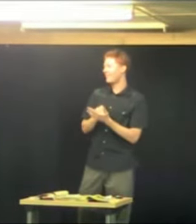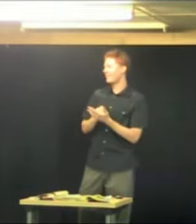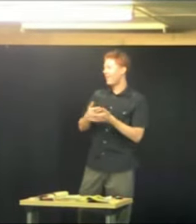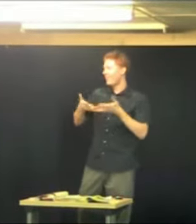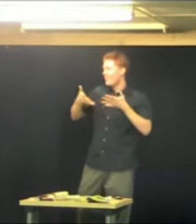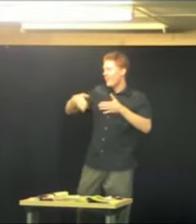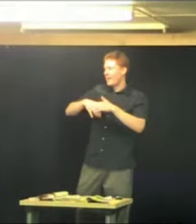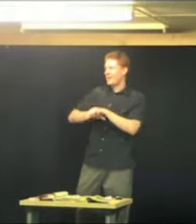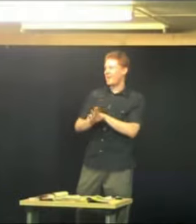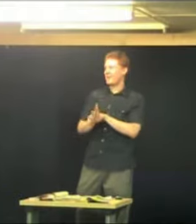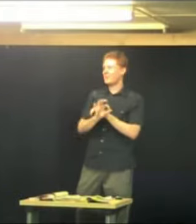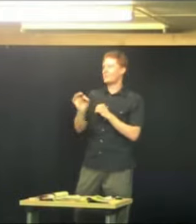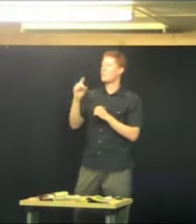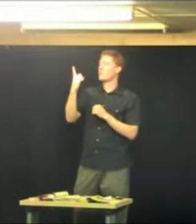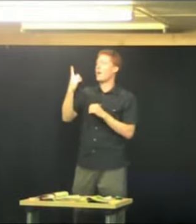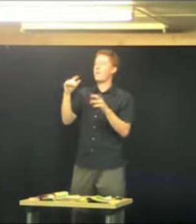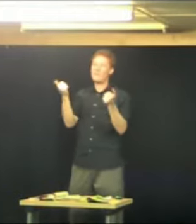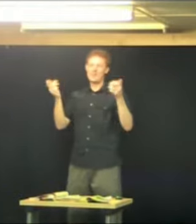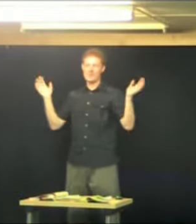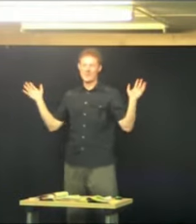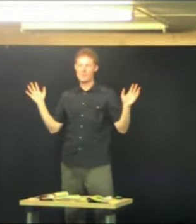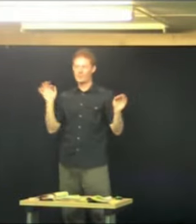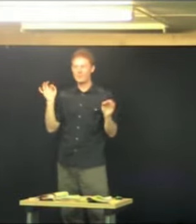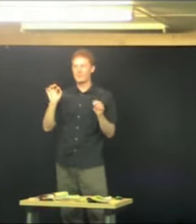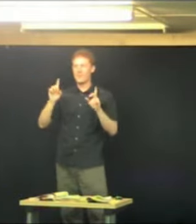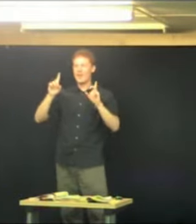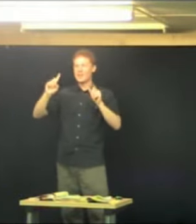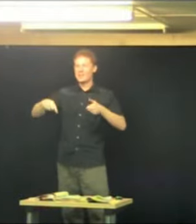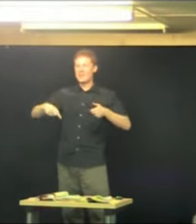If you let sin in it will keep turning you away from God